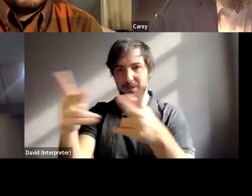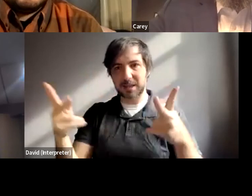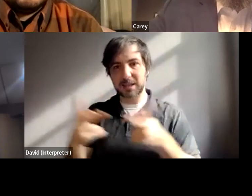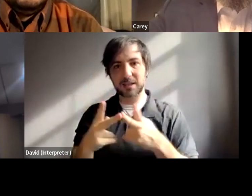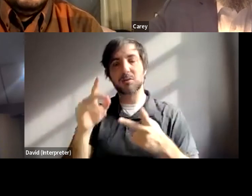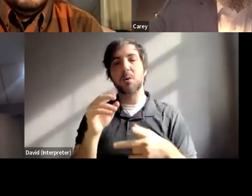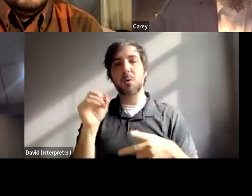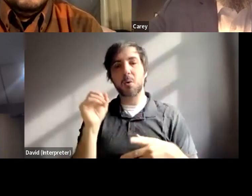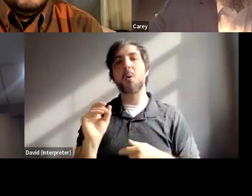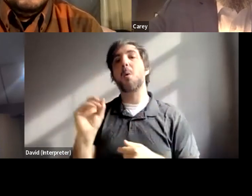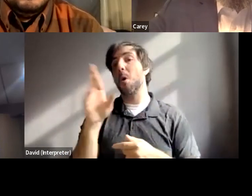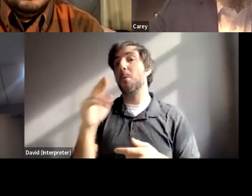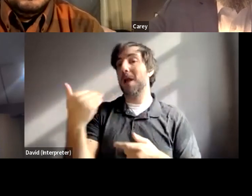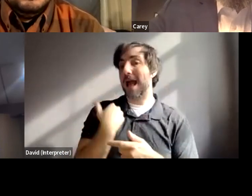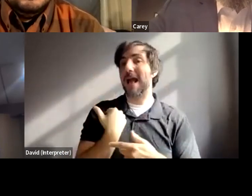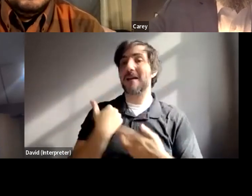punch card. If you don't want to be a member, you